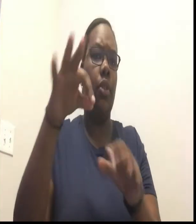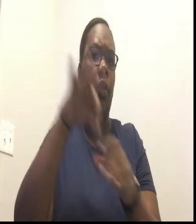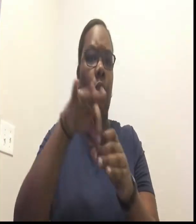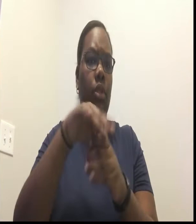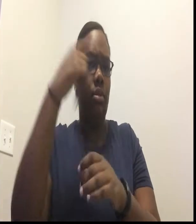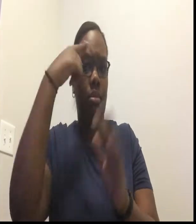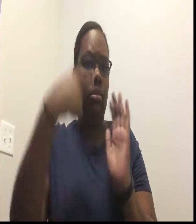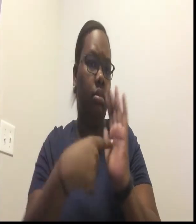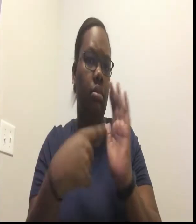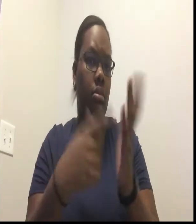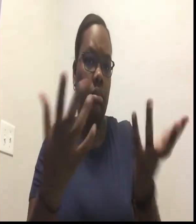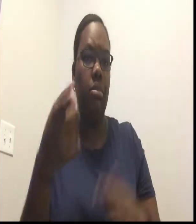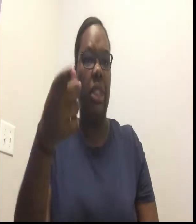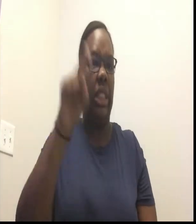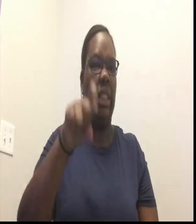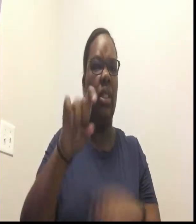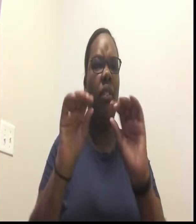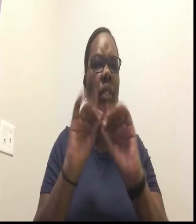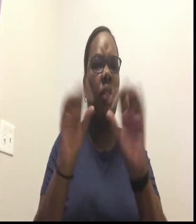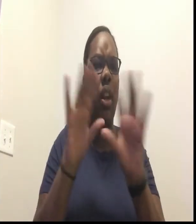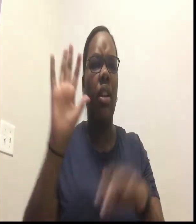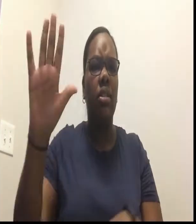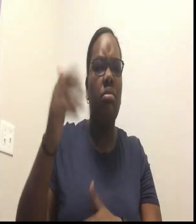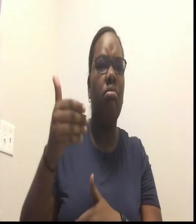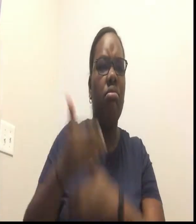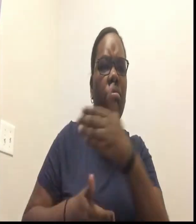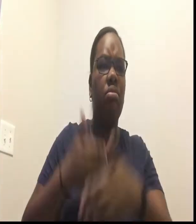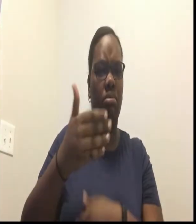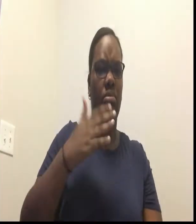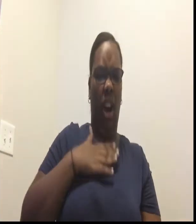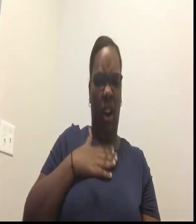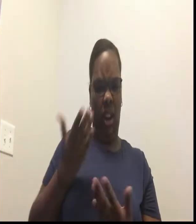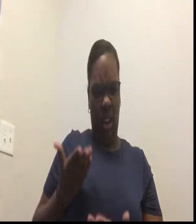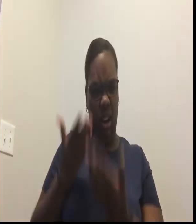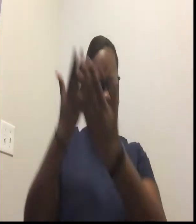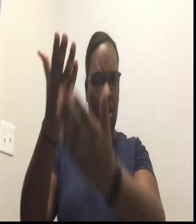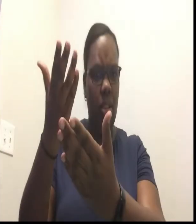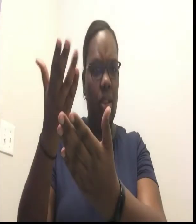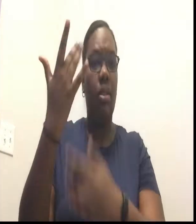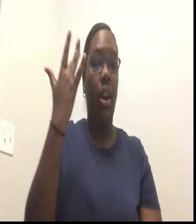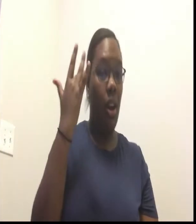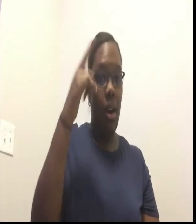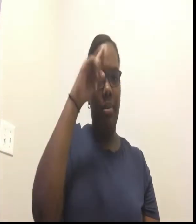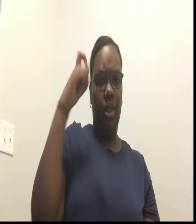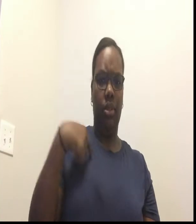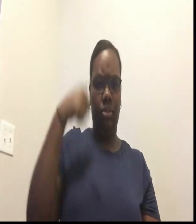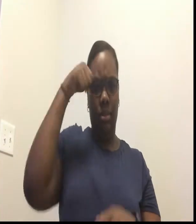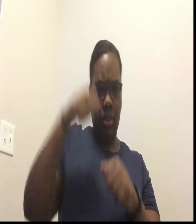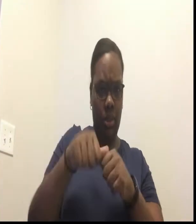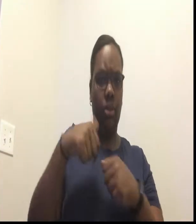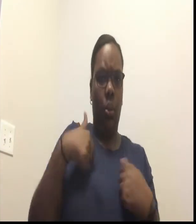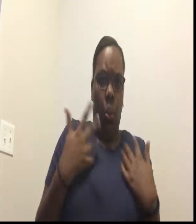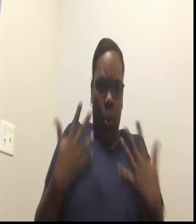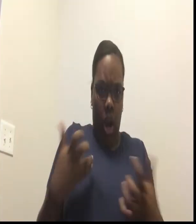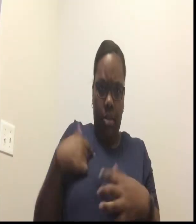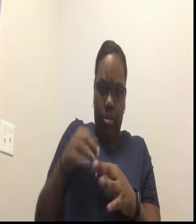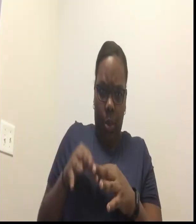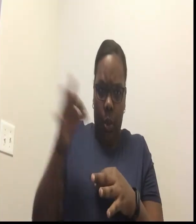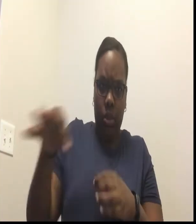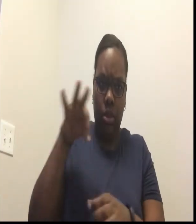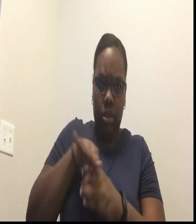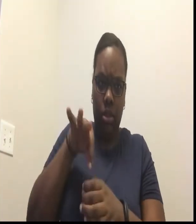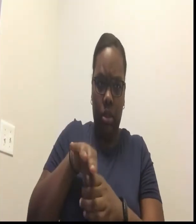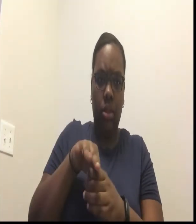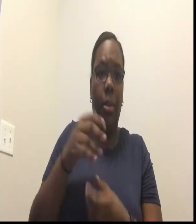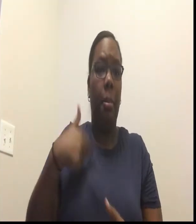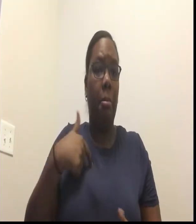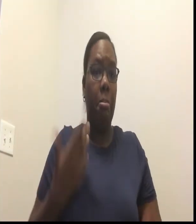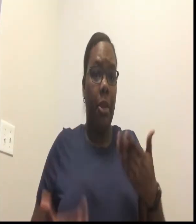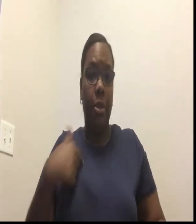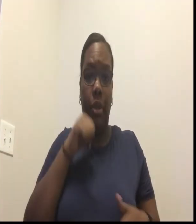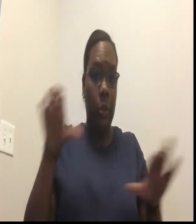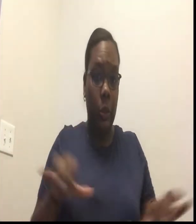remember I want to postpone voting and I maybe didn't do it do the motion in its